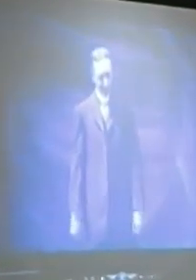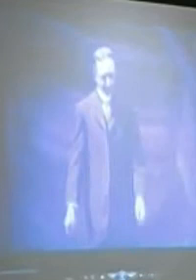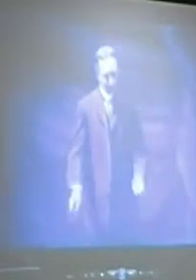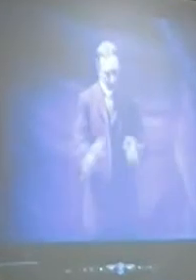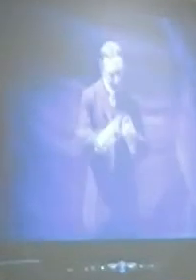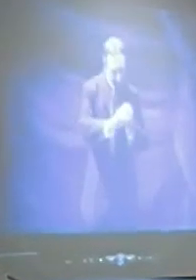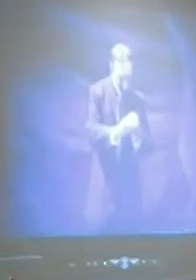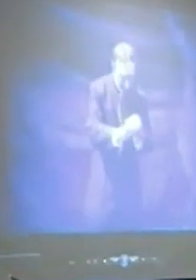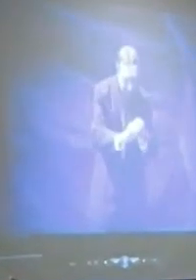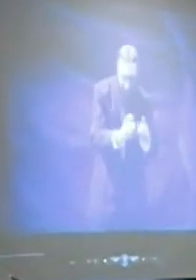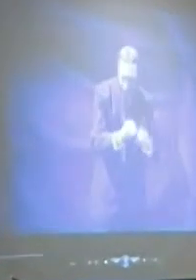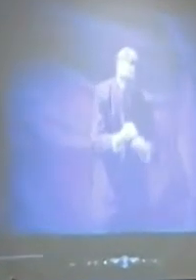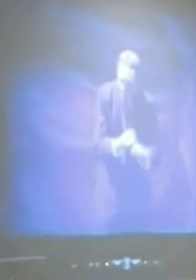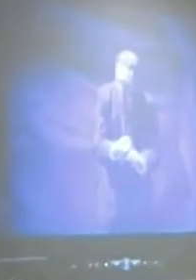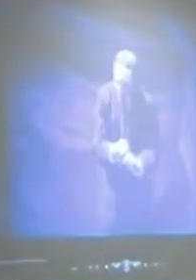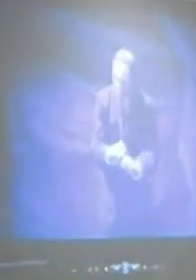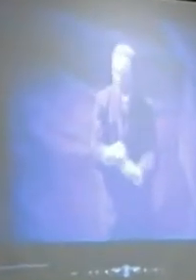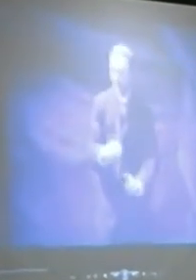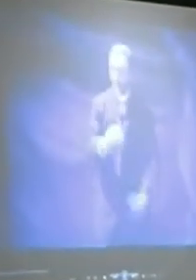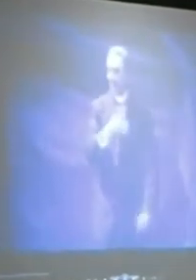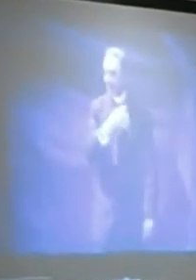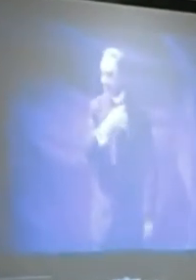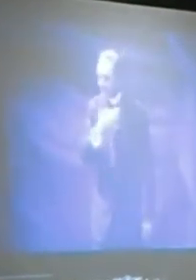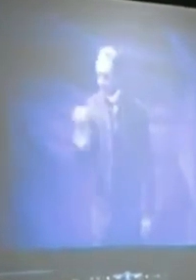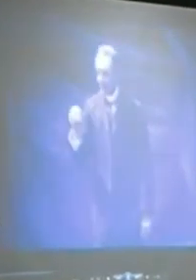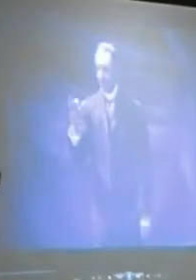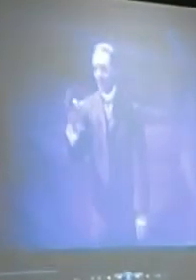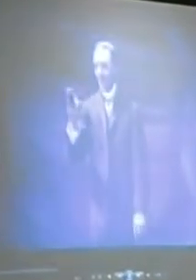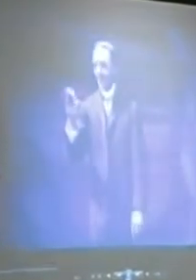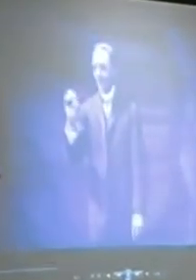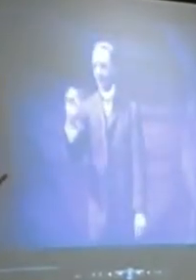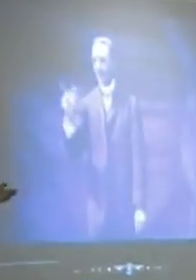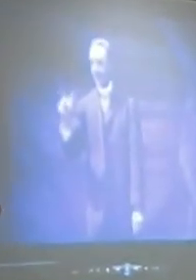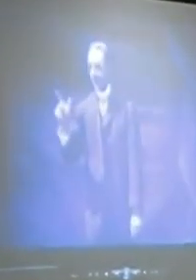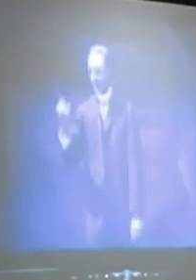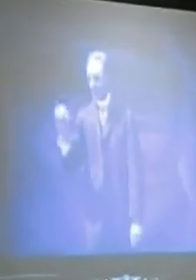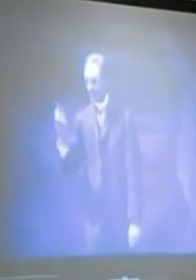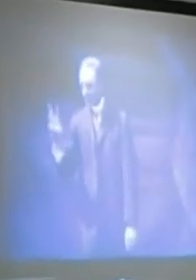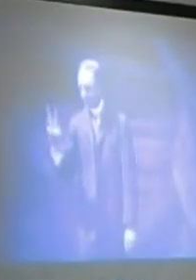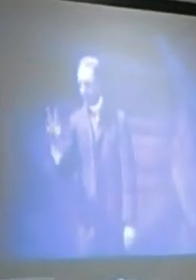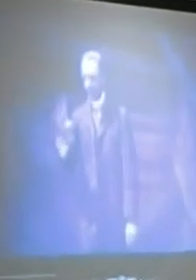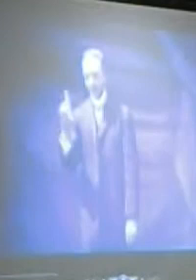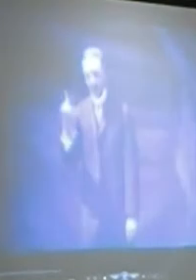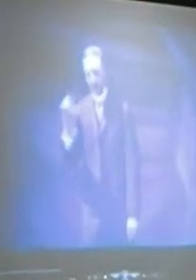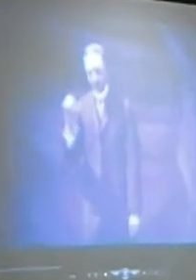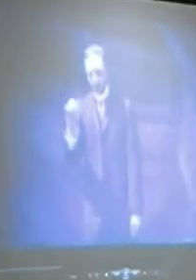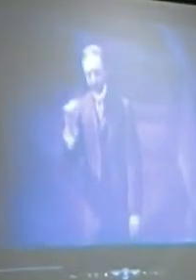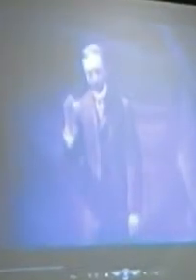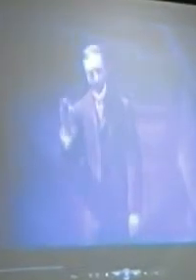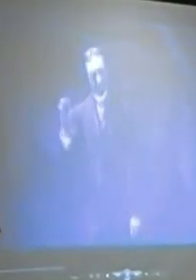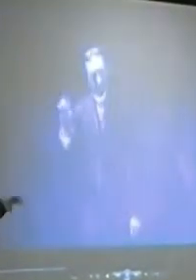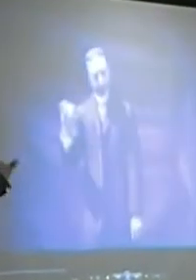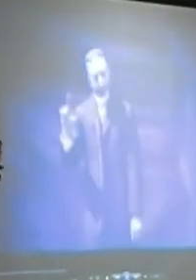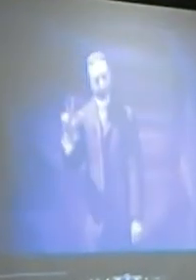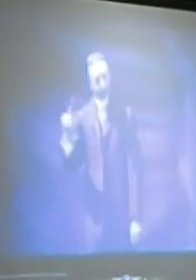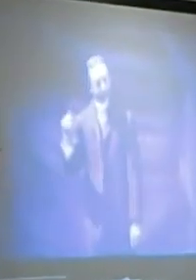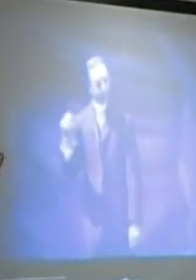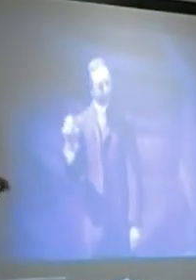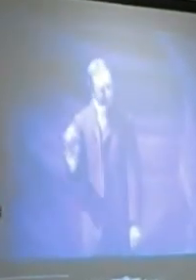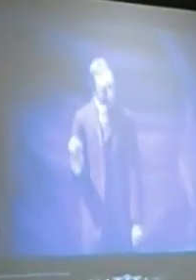I had to be a little creative because I couldn't download this from YouTube, so I played it on my laptop and recorded it with my camera.